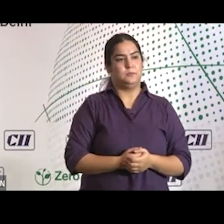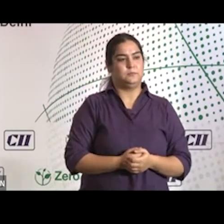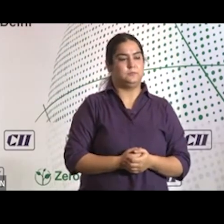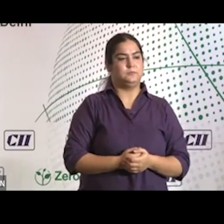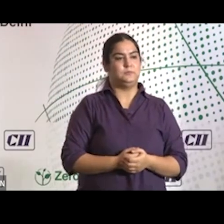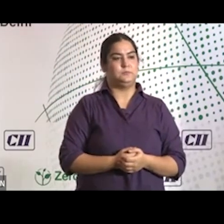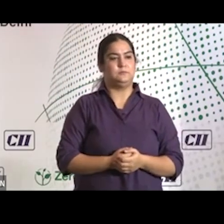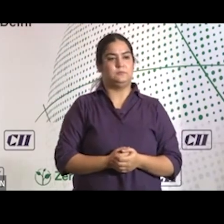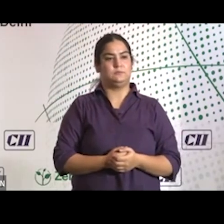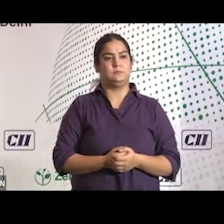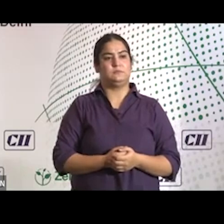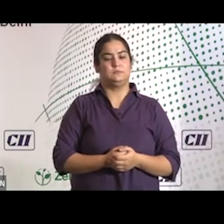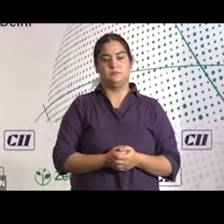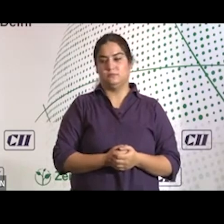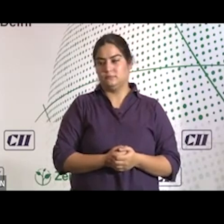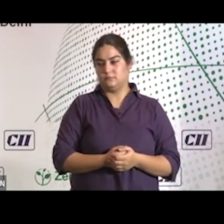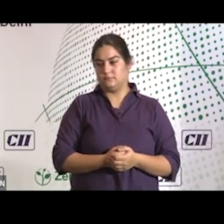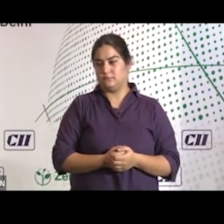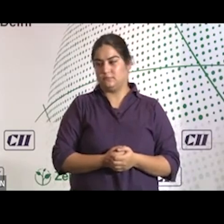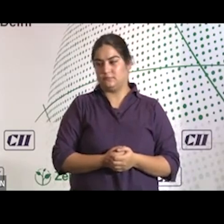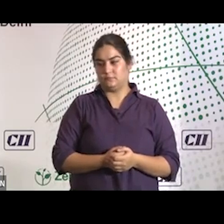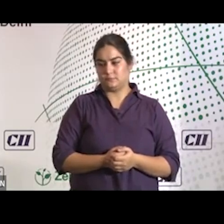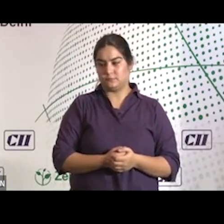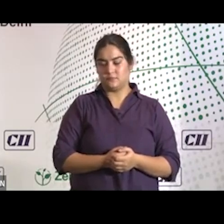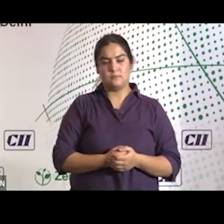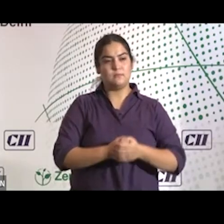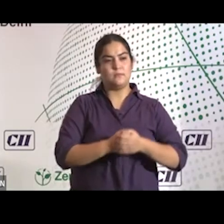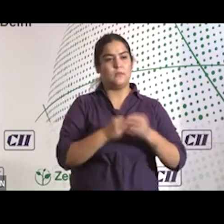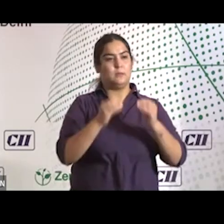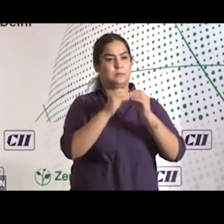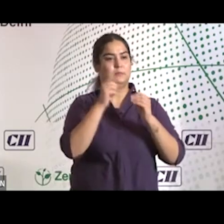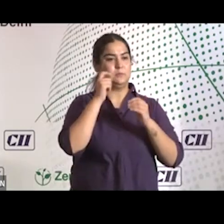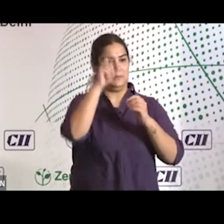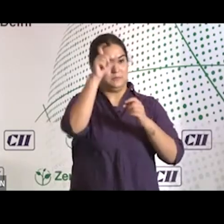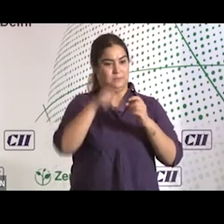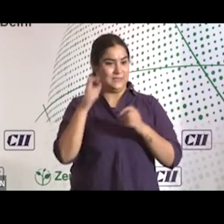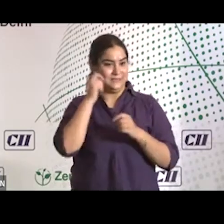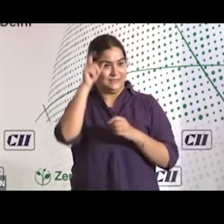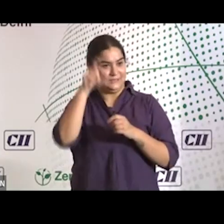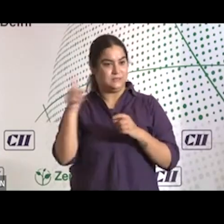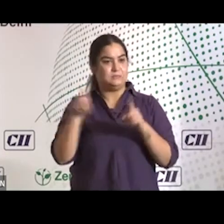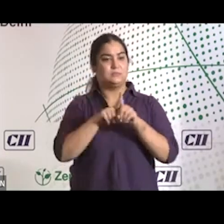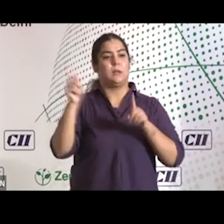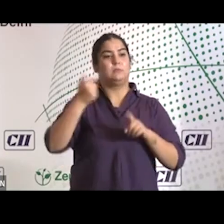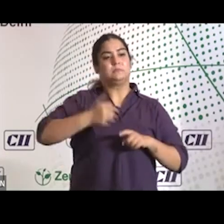Let me introduce Mr. the pitch Australia yet Yemen and managing